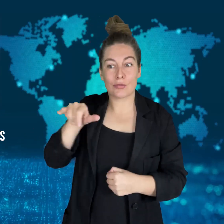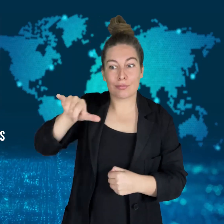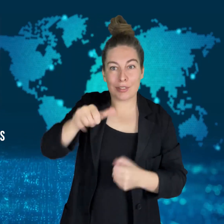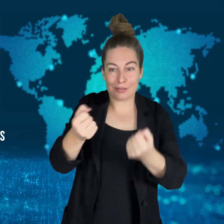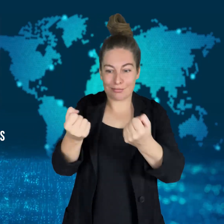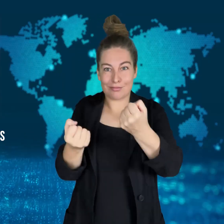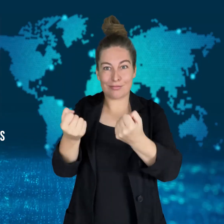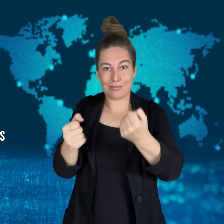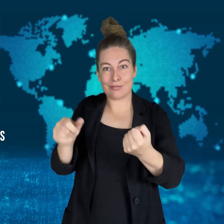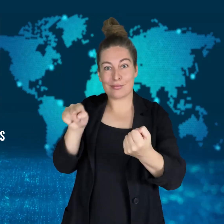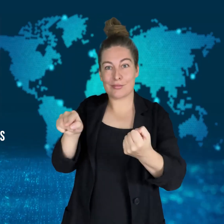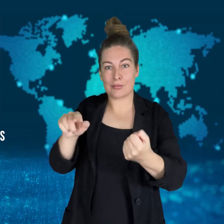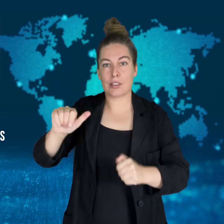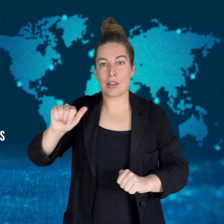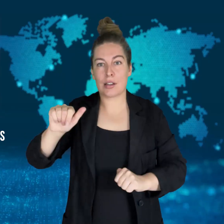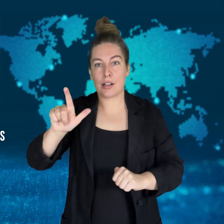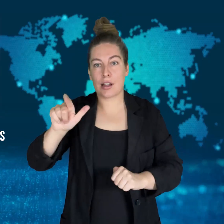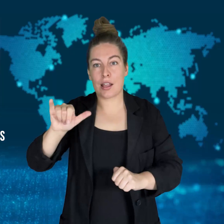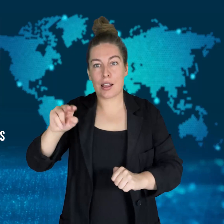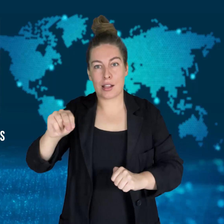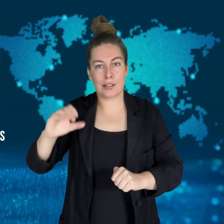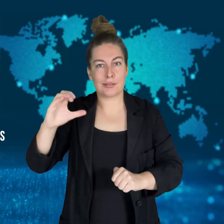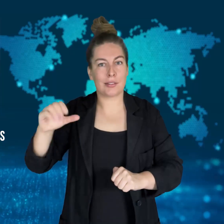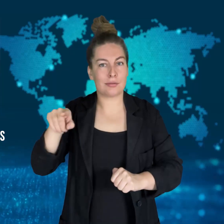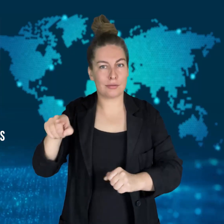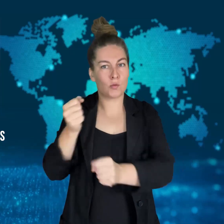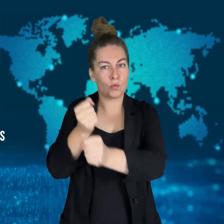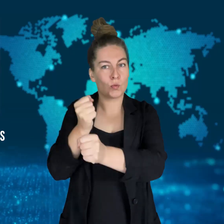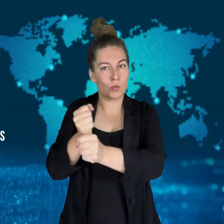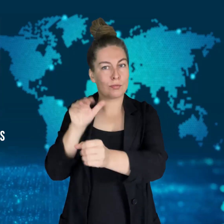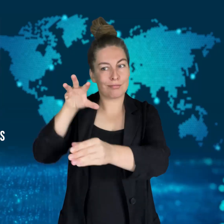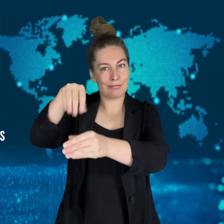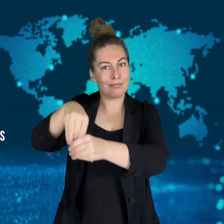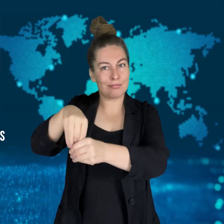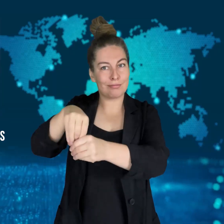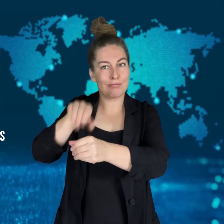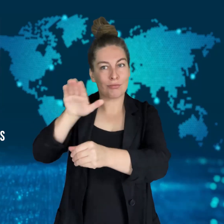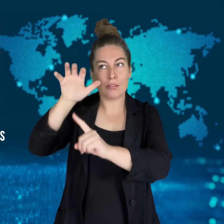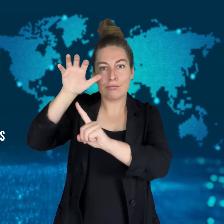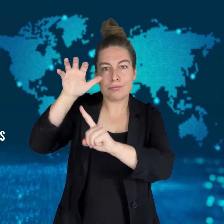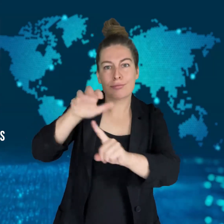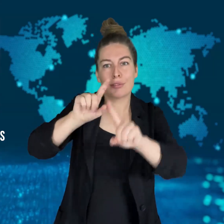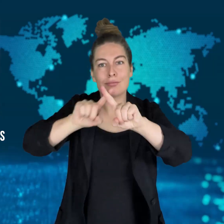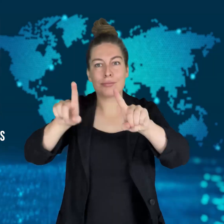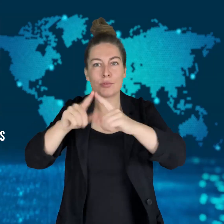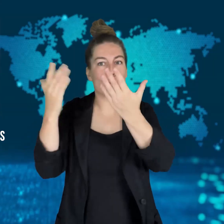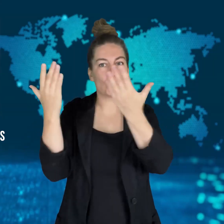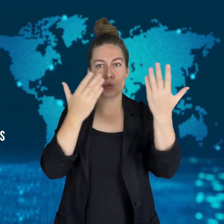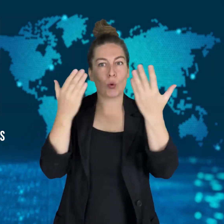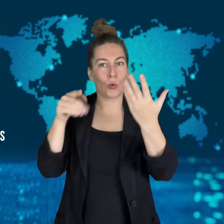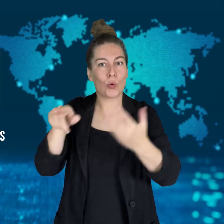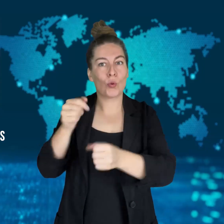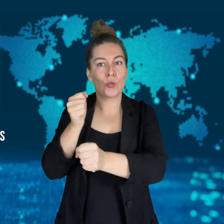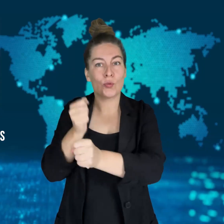It was carrying 10 skydivers and their coach.